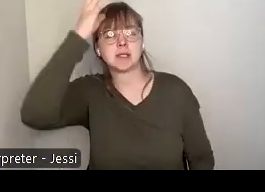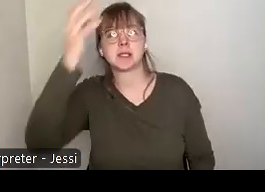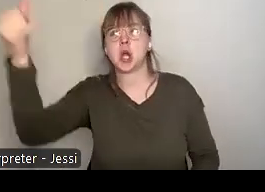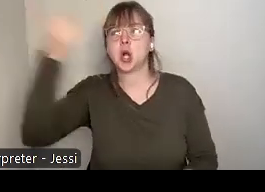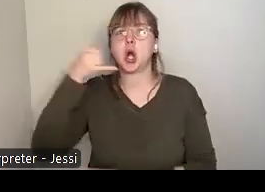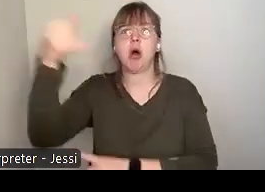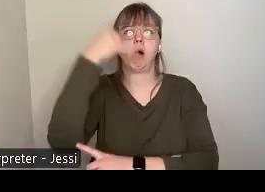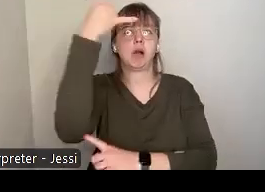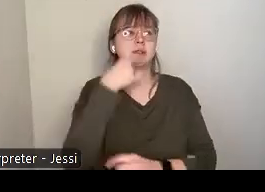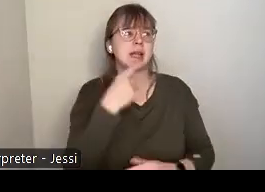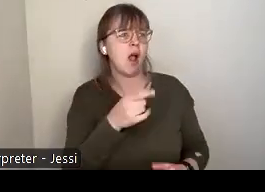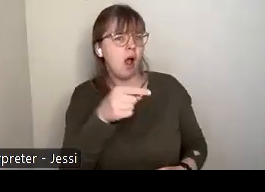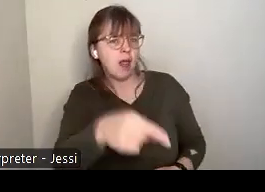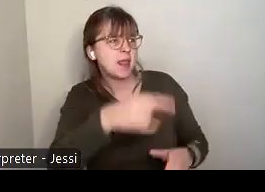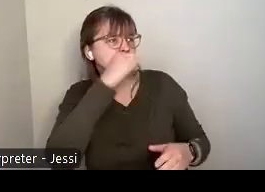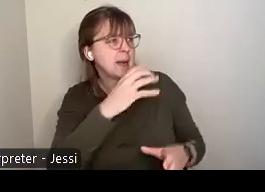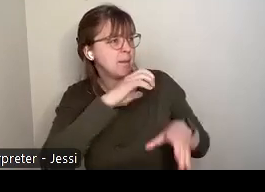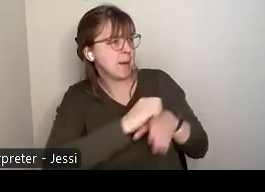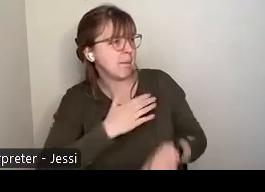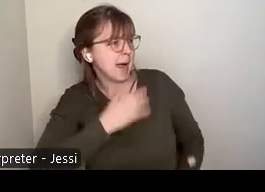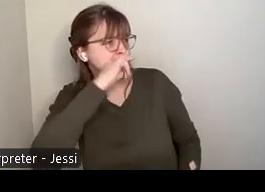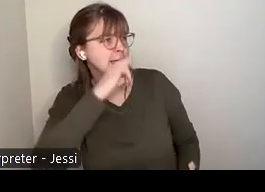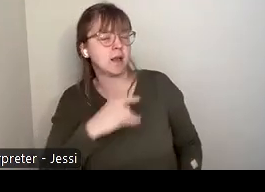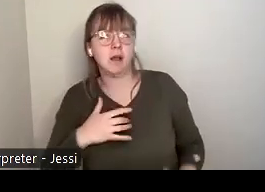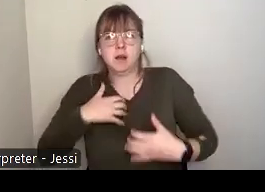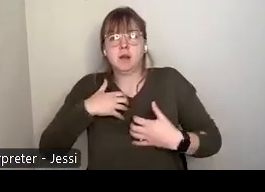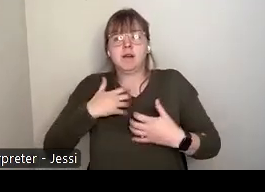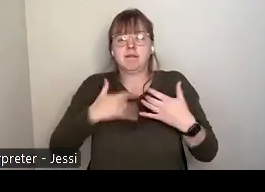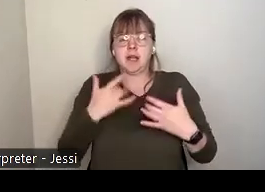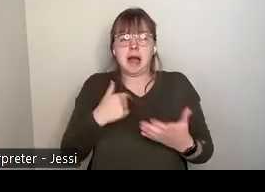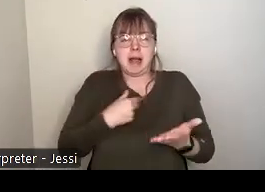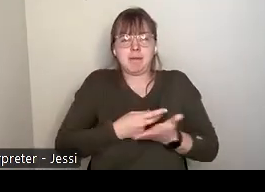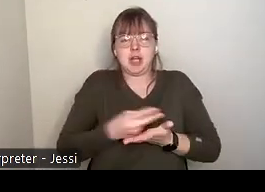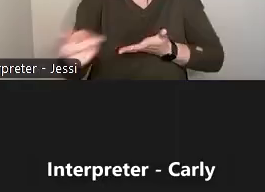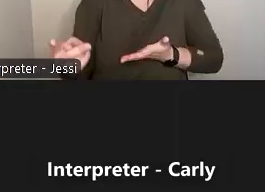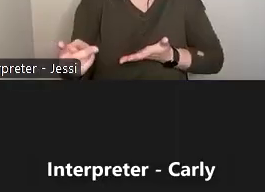and this teacher feels like she's failed in her responsibilities every time that a bite occurs in